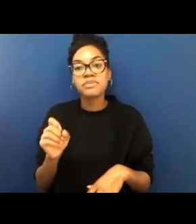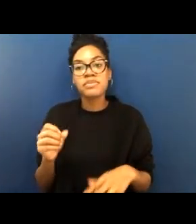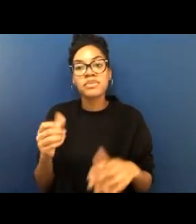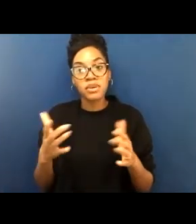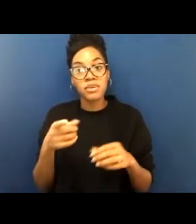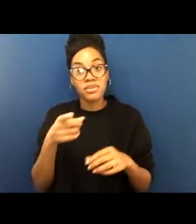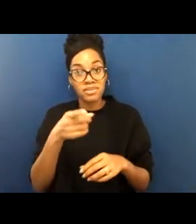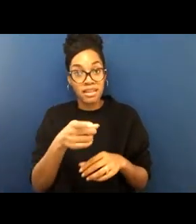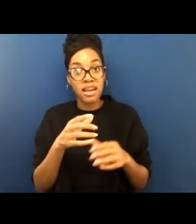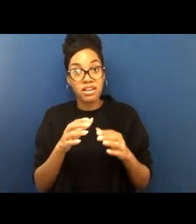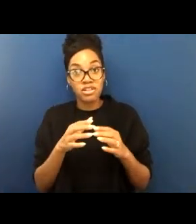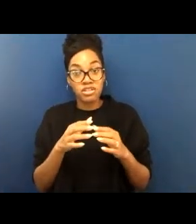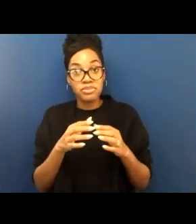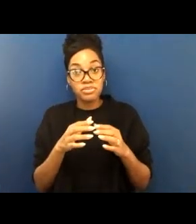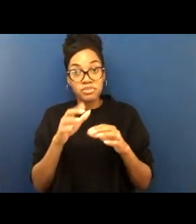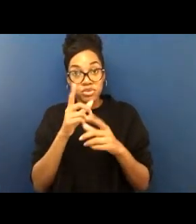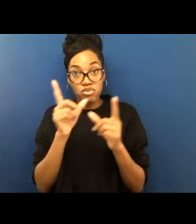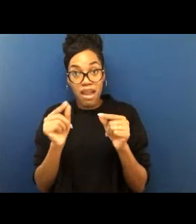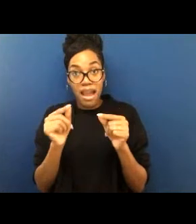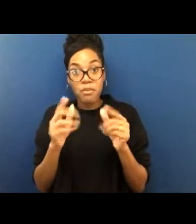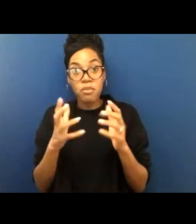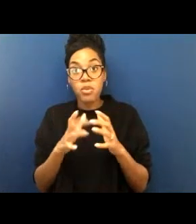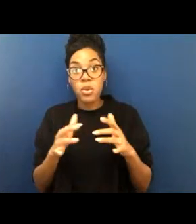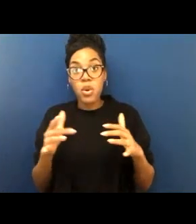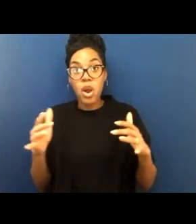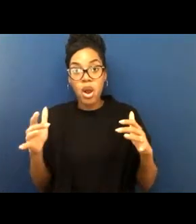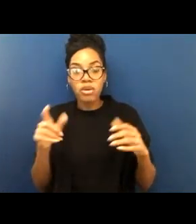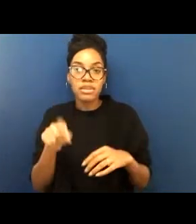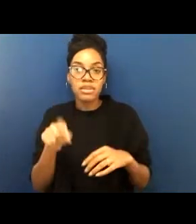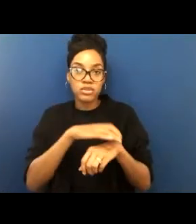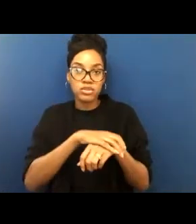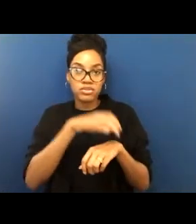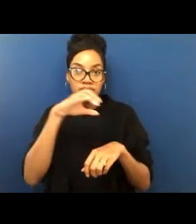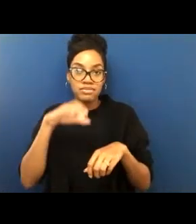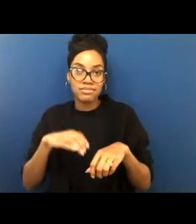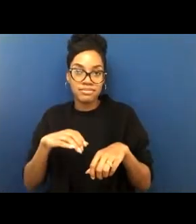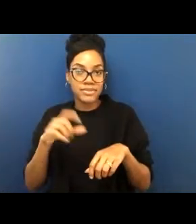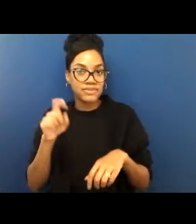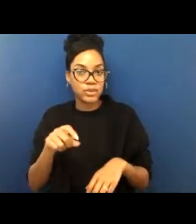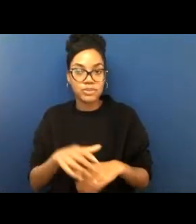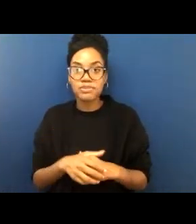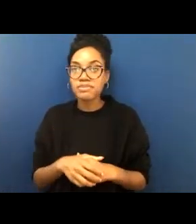that Leah told you about a little bit. So to do this, basically what happens,